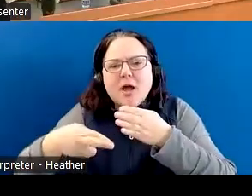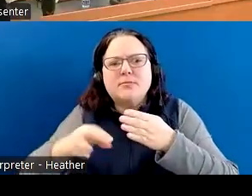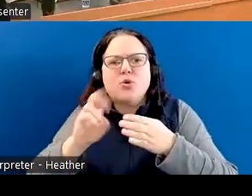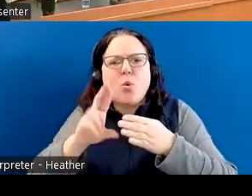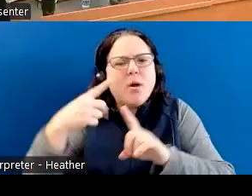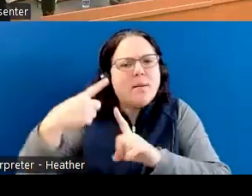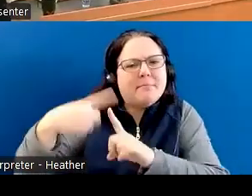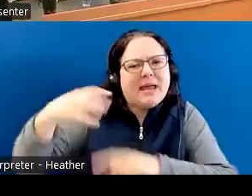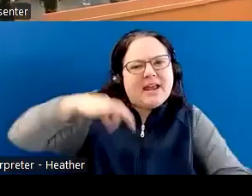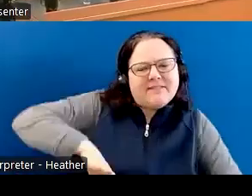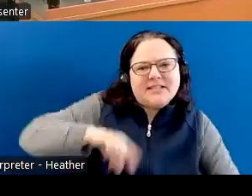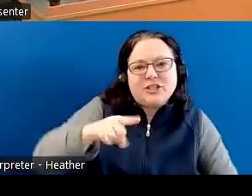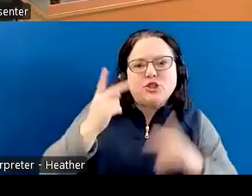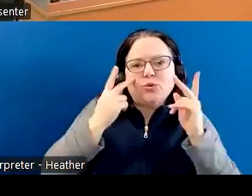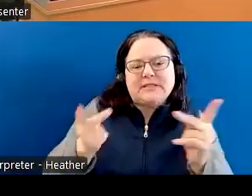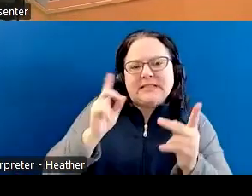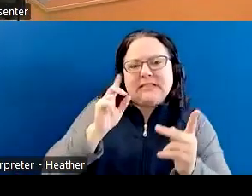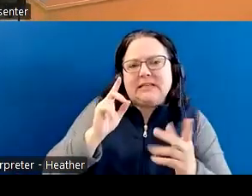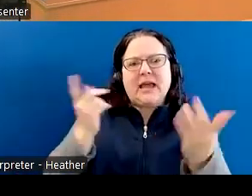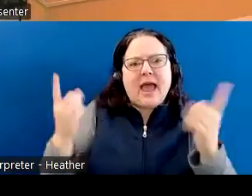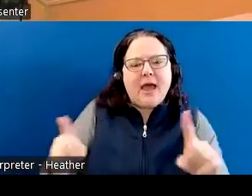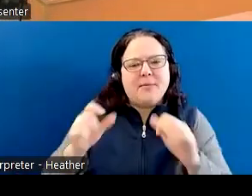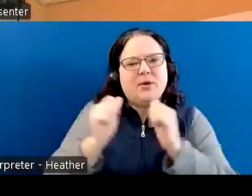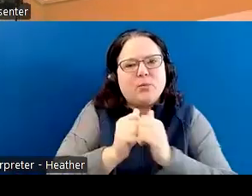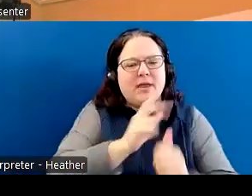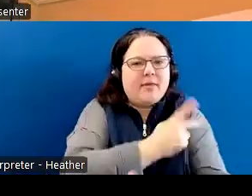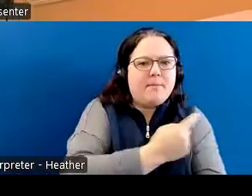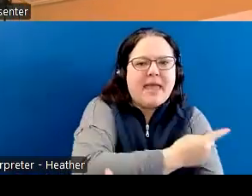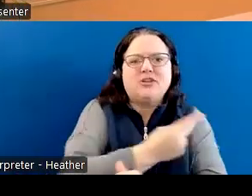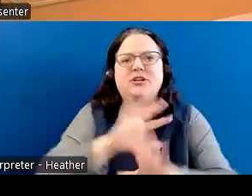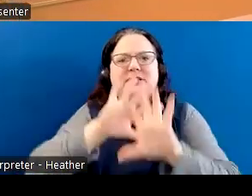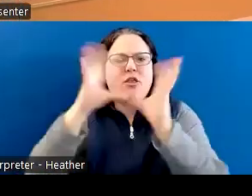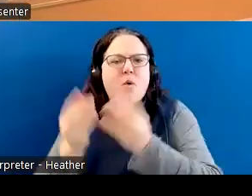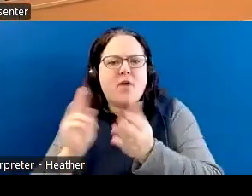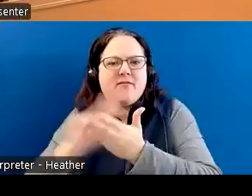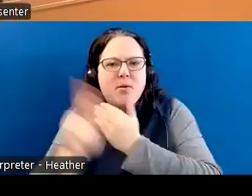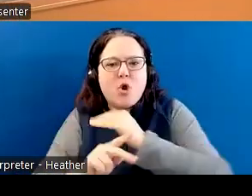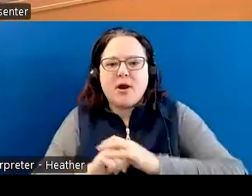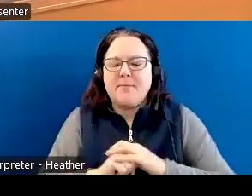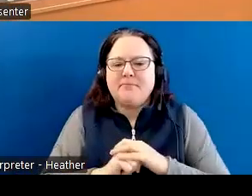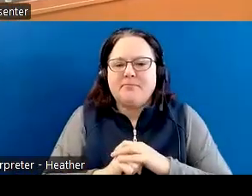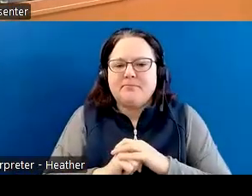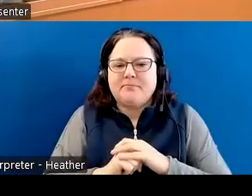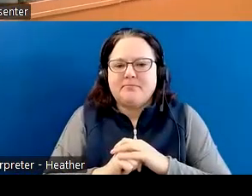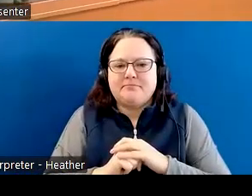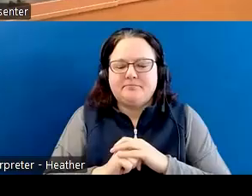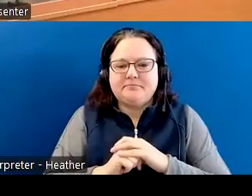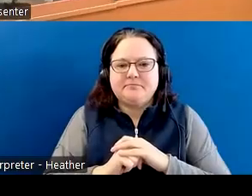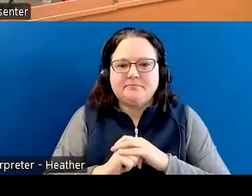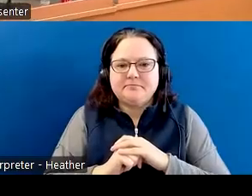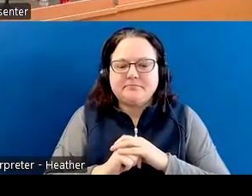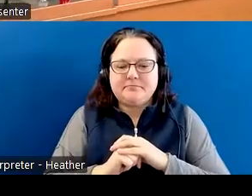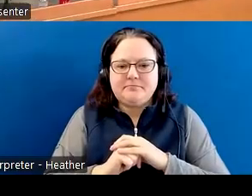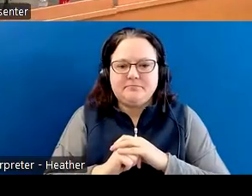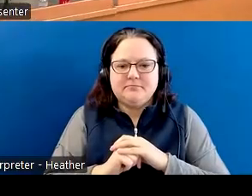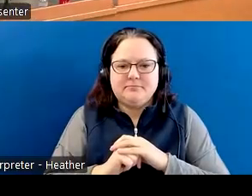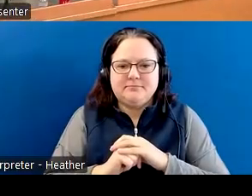providers, peers, and programs? I think I can speak to this a little bit. Um,